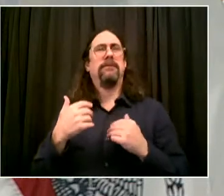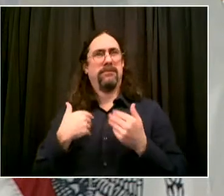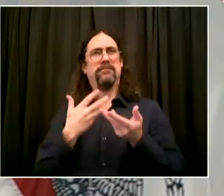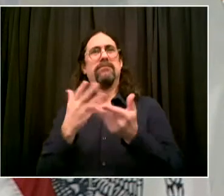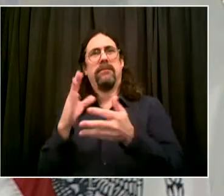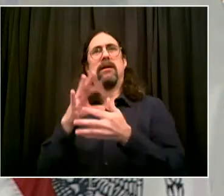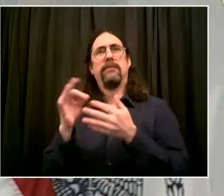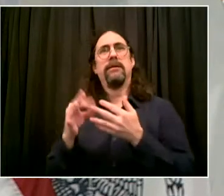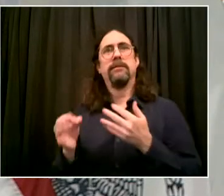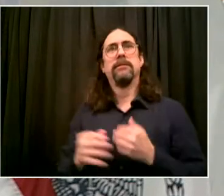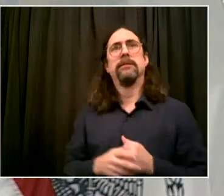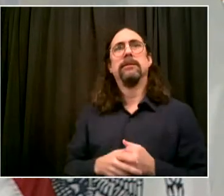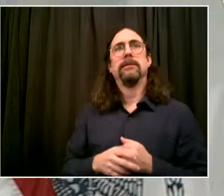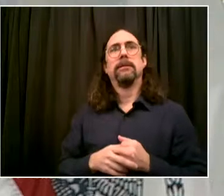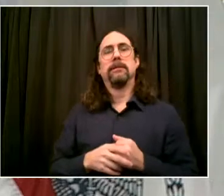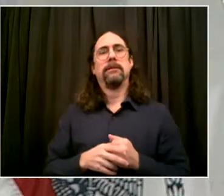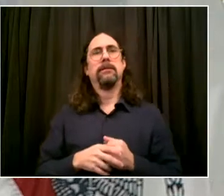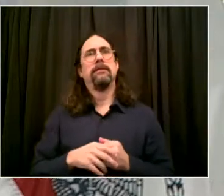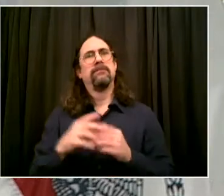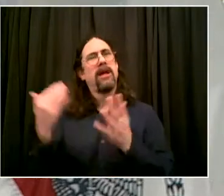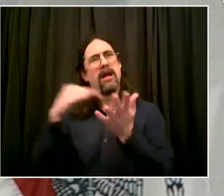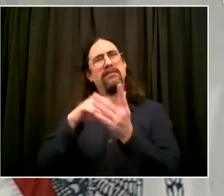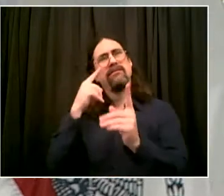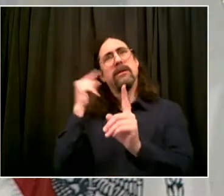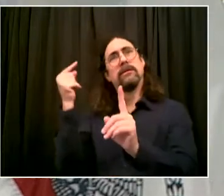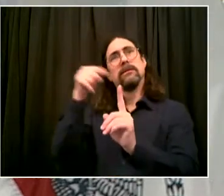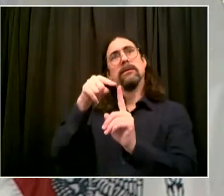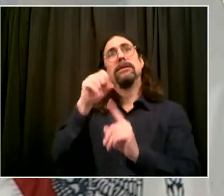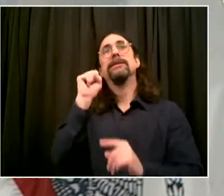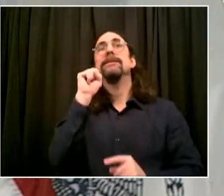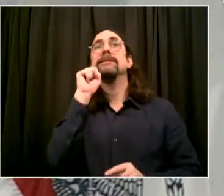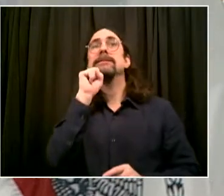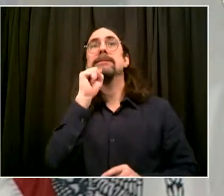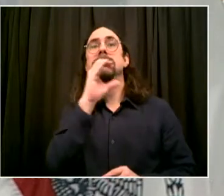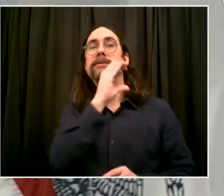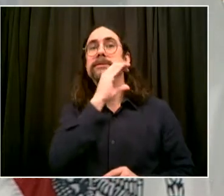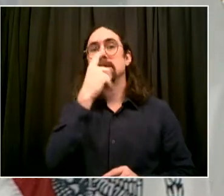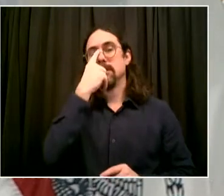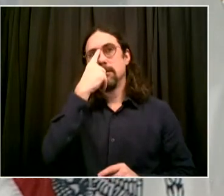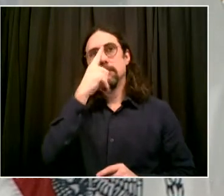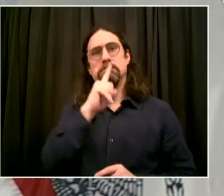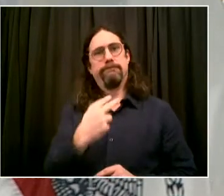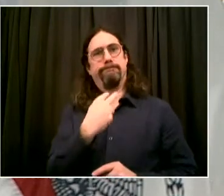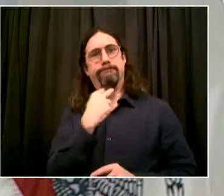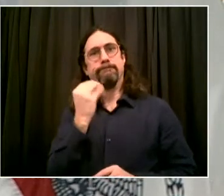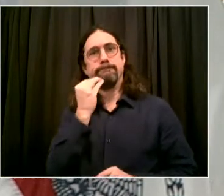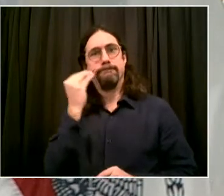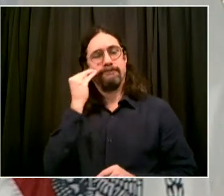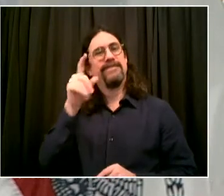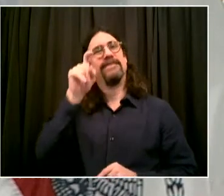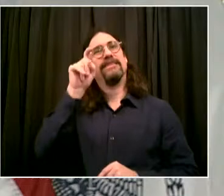GOING PRETTY WELL. BUT HOMEBOUND SENIORS WHO NEED AN INDIVIDUALIZED D PAPROACH, SOMEONE ABLE TO